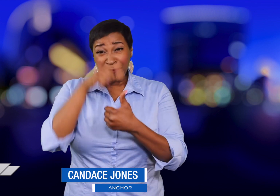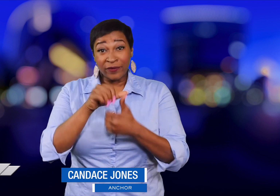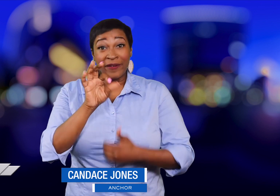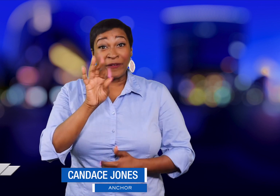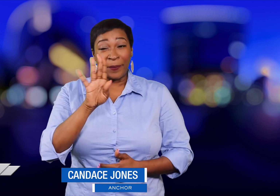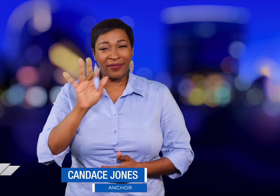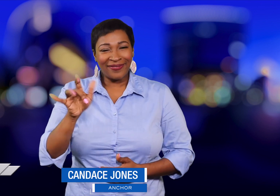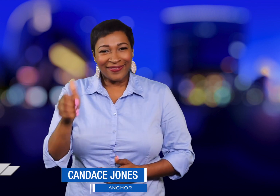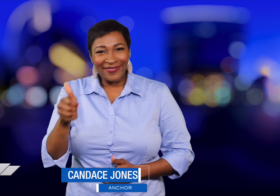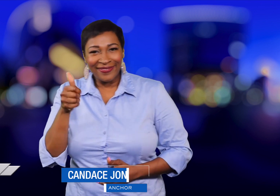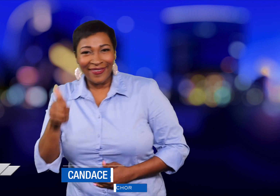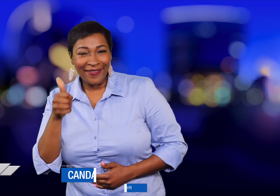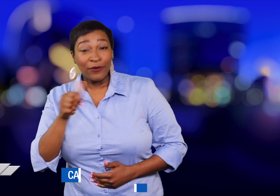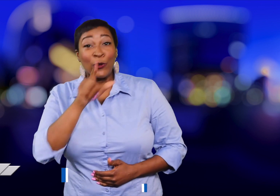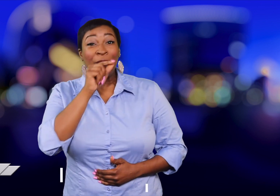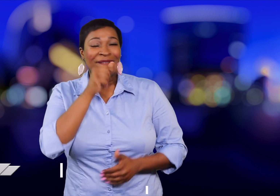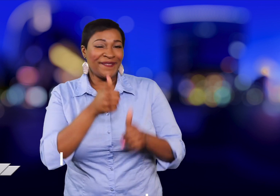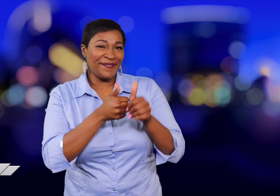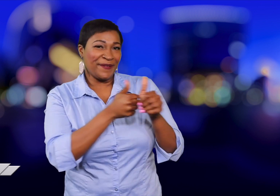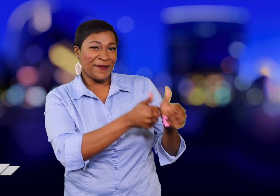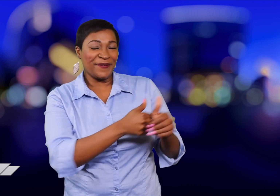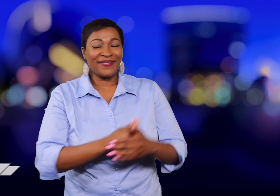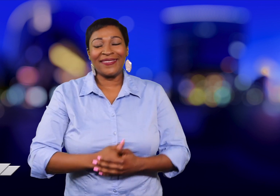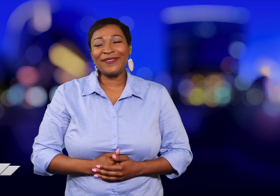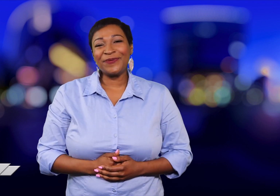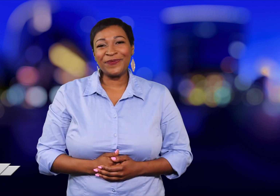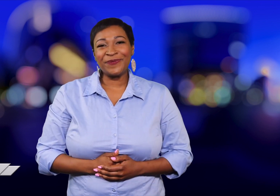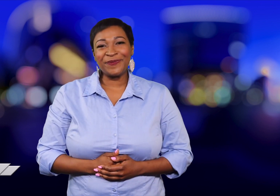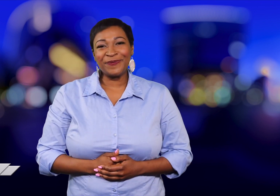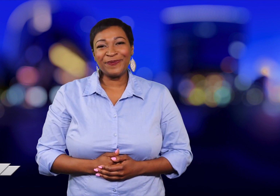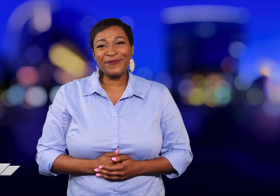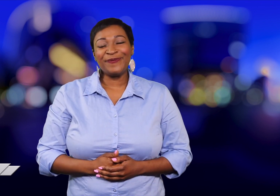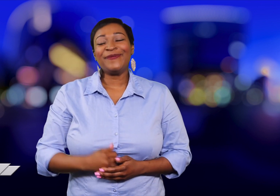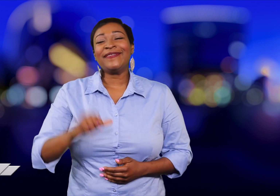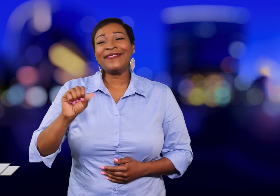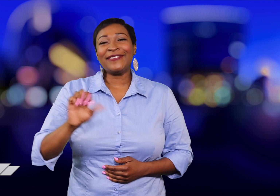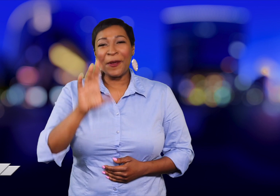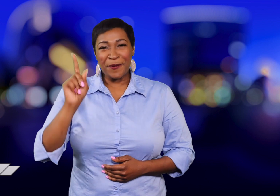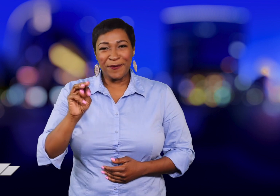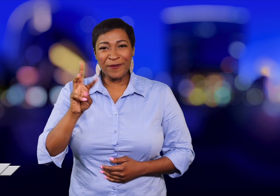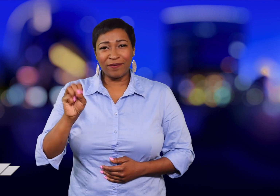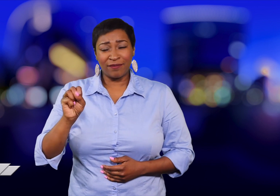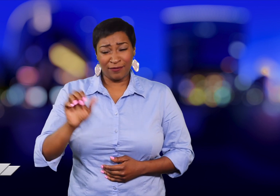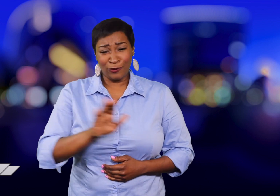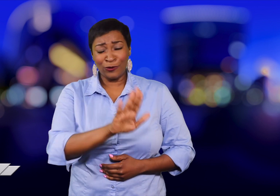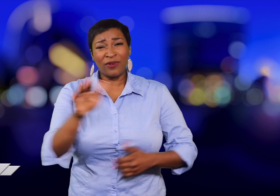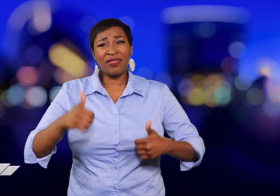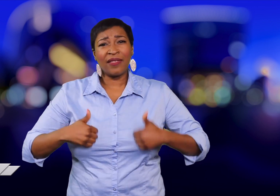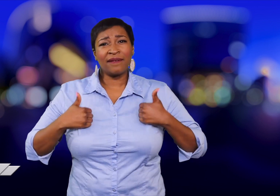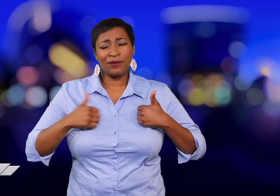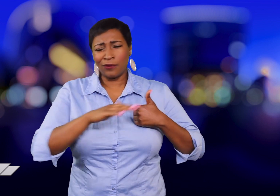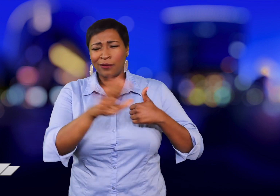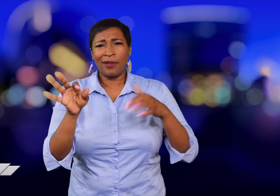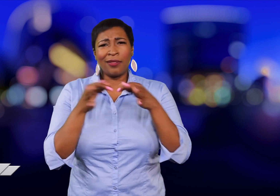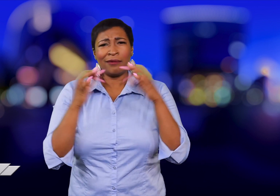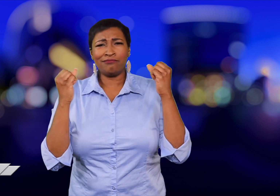Remember to like us on Facebook and follow us on Twitter. Sign1News. Your life.